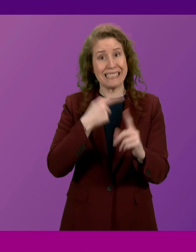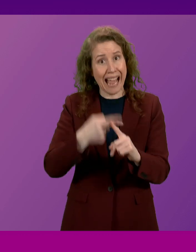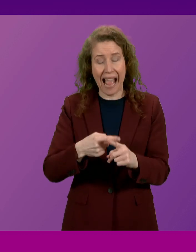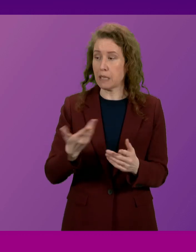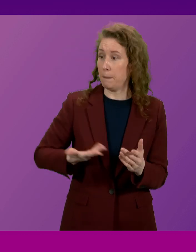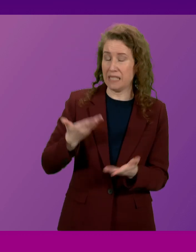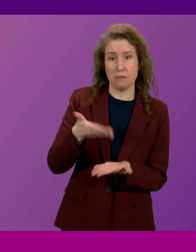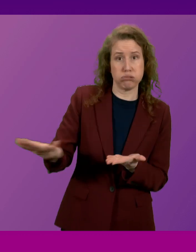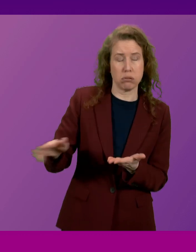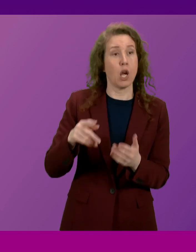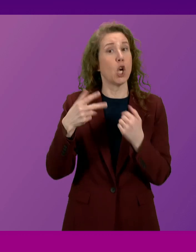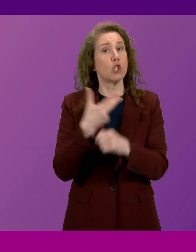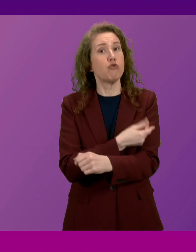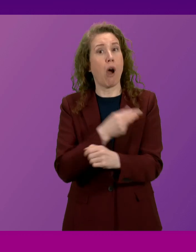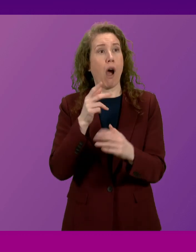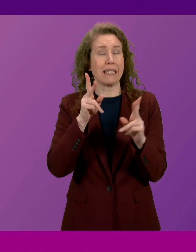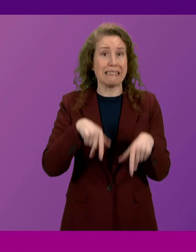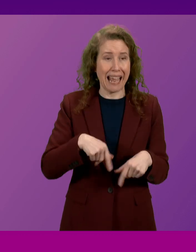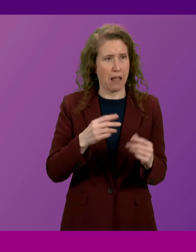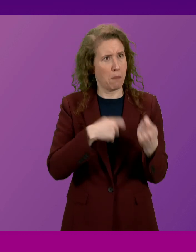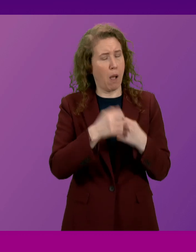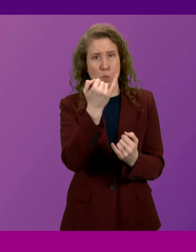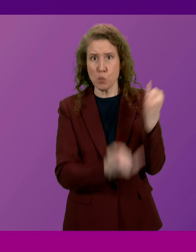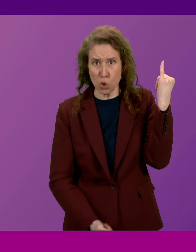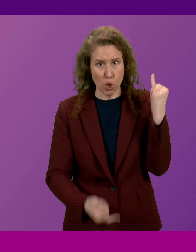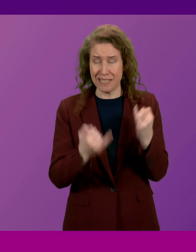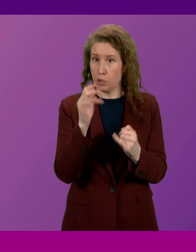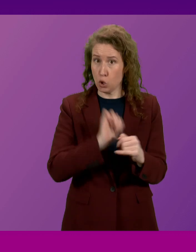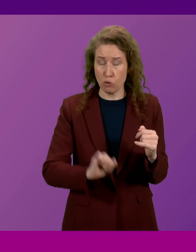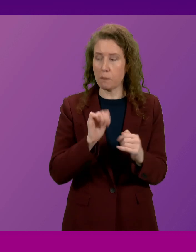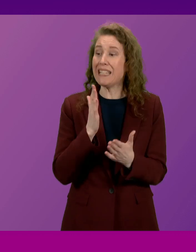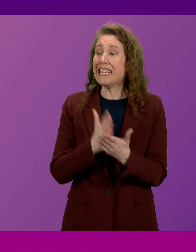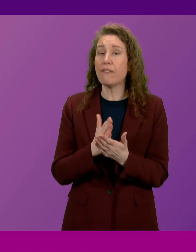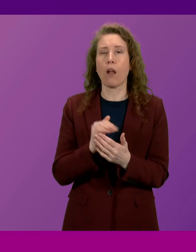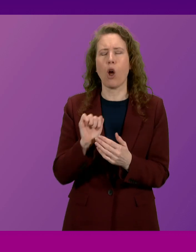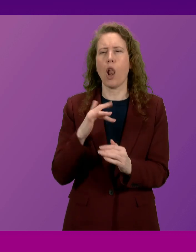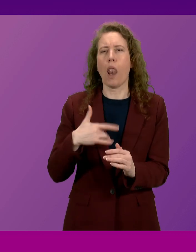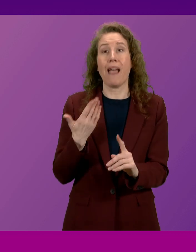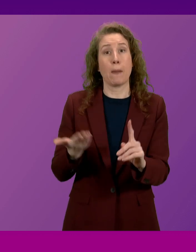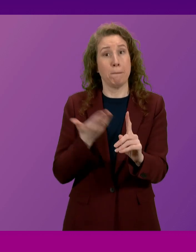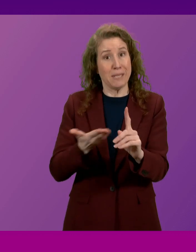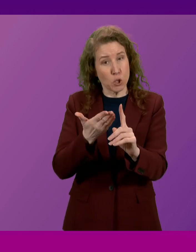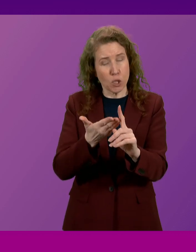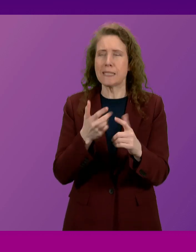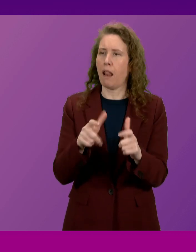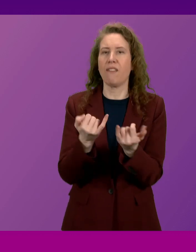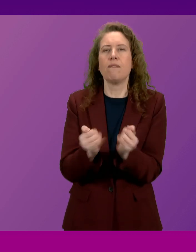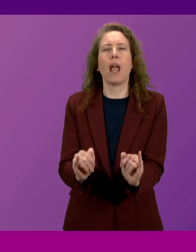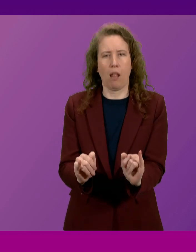drug deaths to spiral to the worst in Europe. Even on her life’s mission, she failed. Nicola